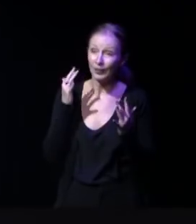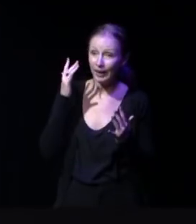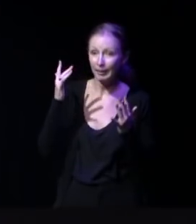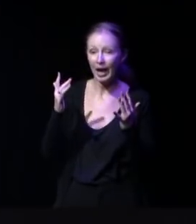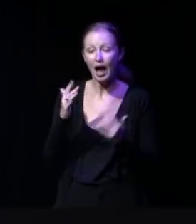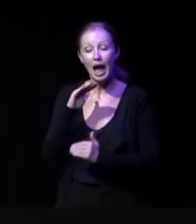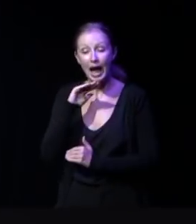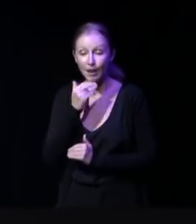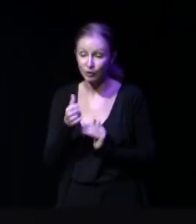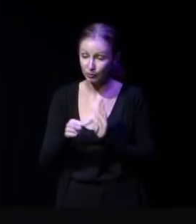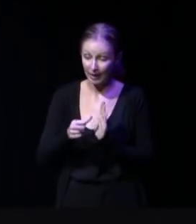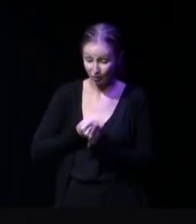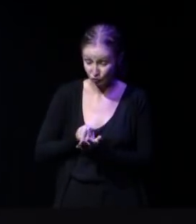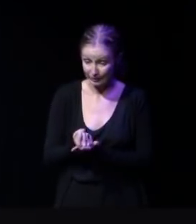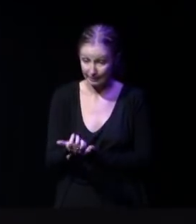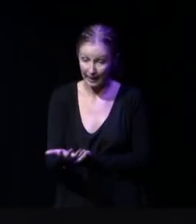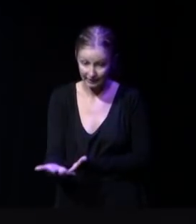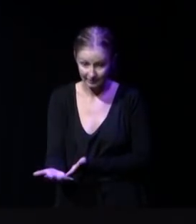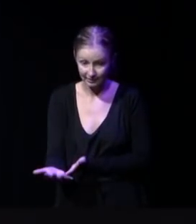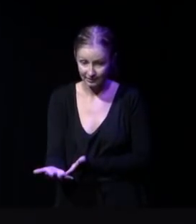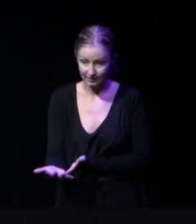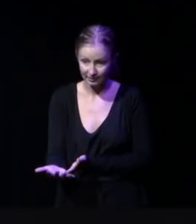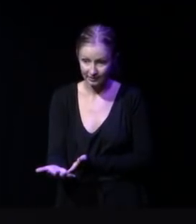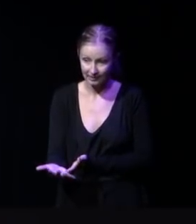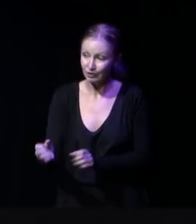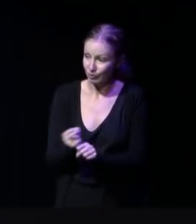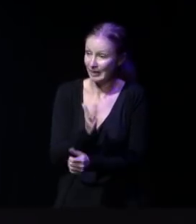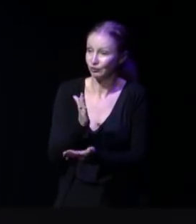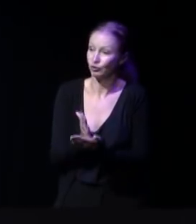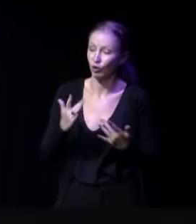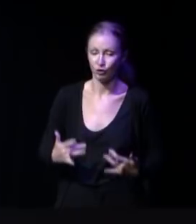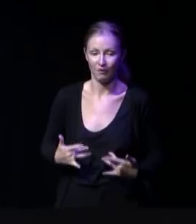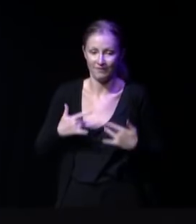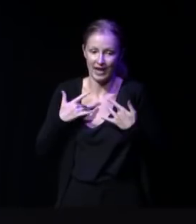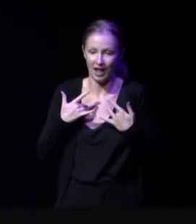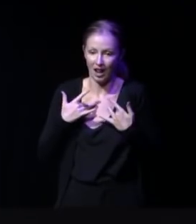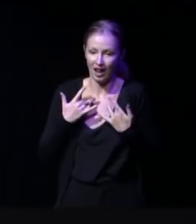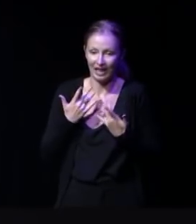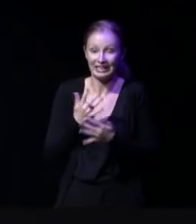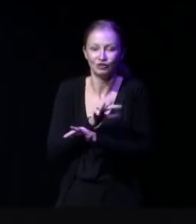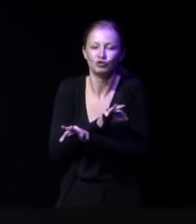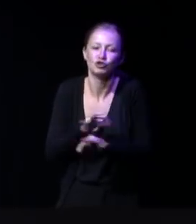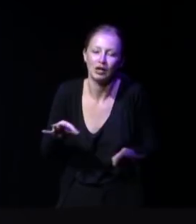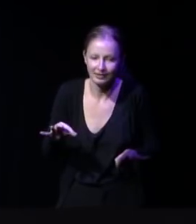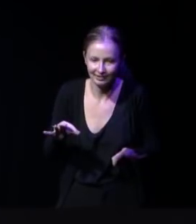to be spent to keep us feeling unattractive, you know, to keep us feeling as if you're not beautiful.